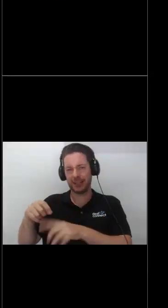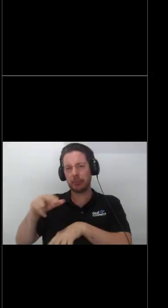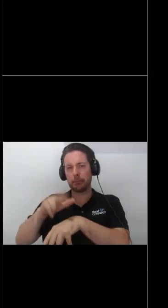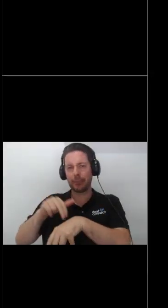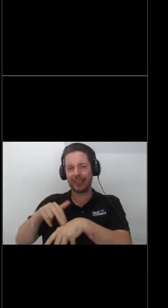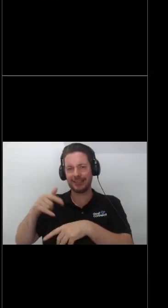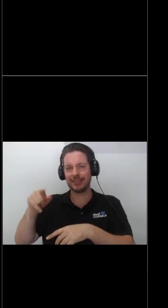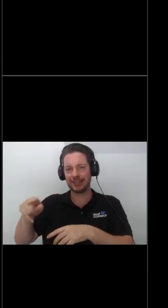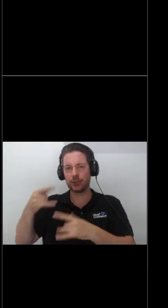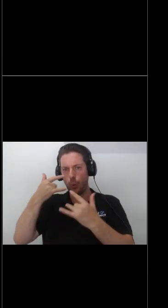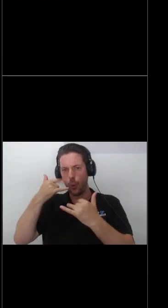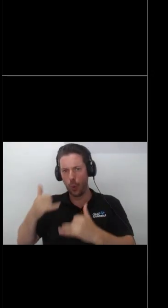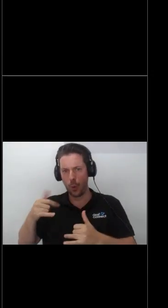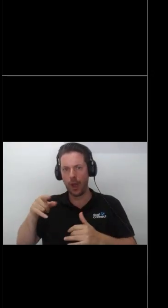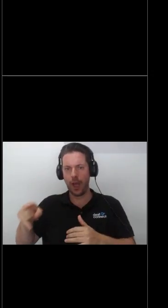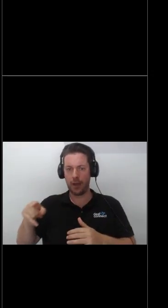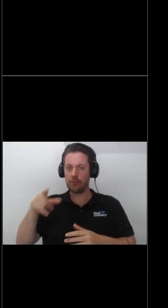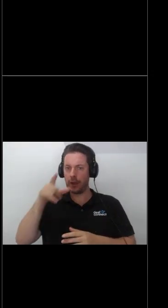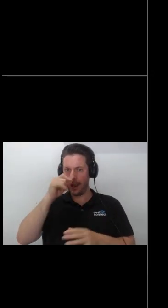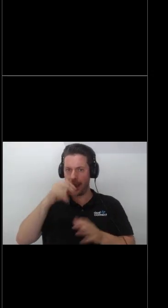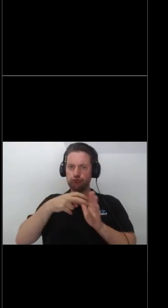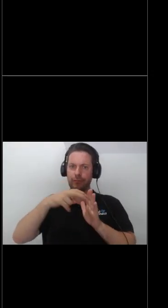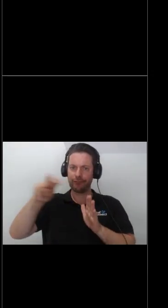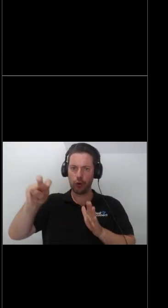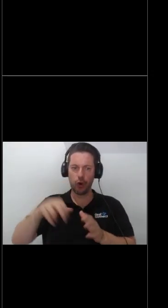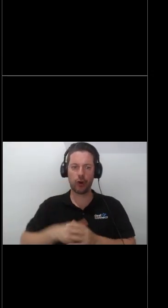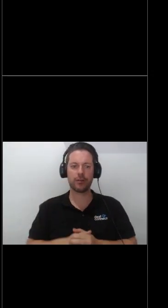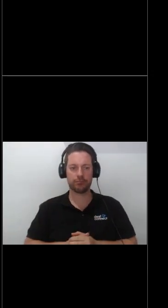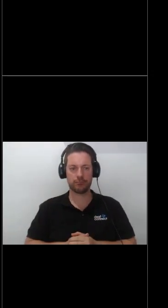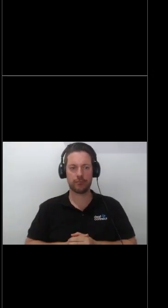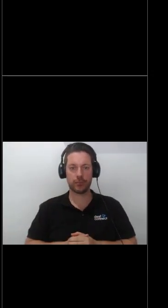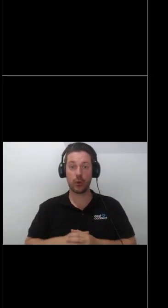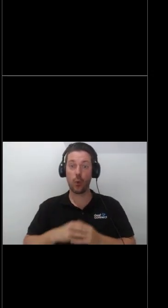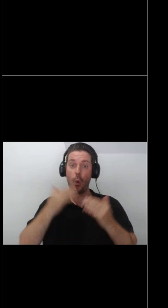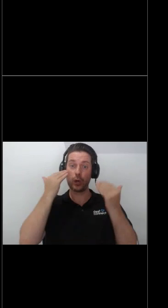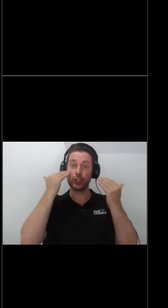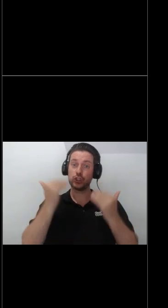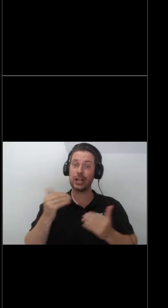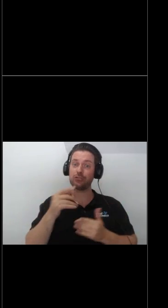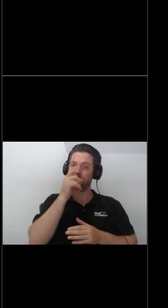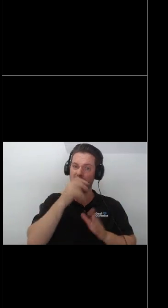And there's different requirements depending on who is making the referral.